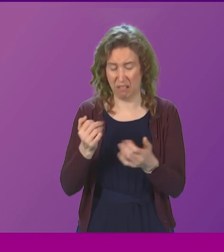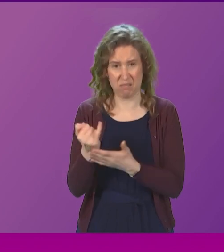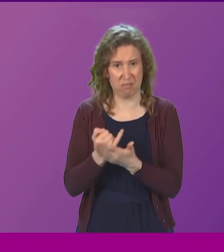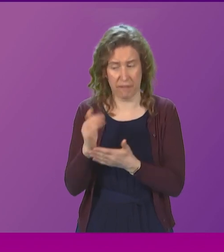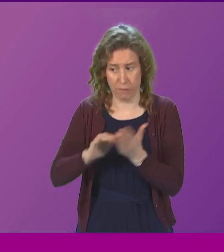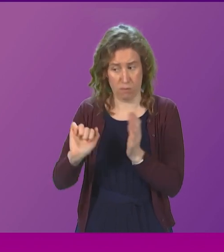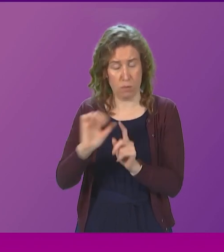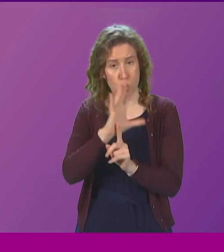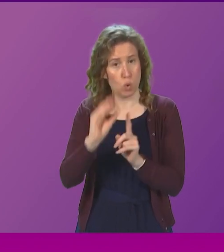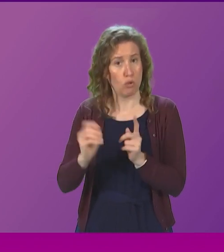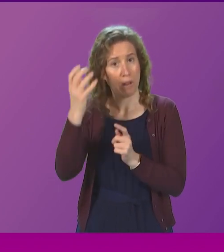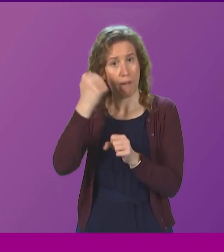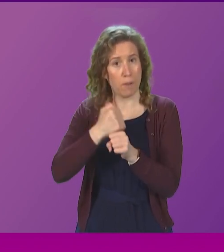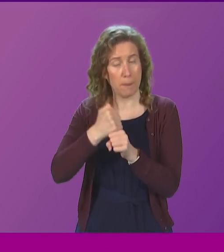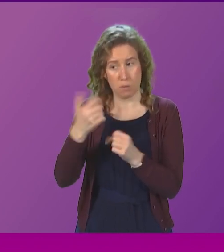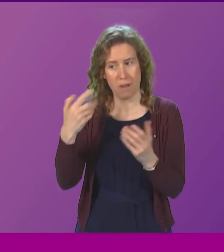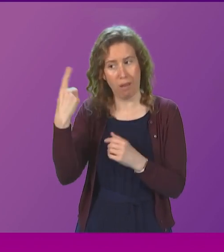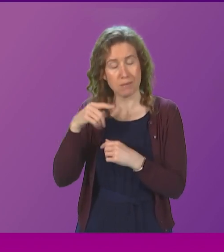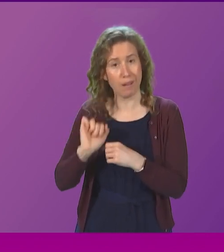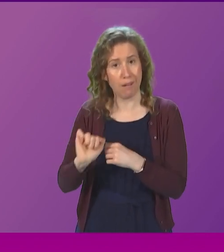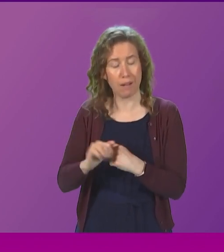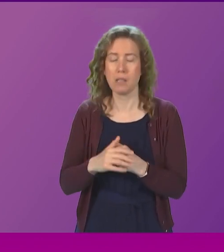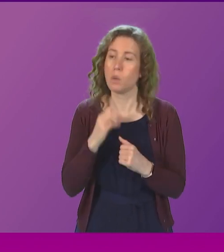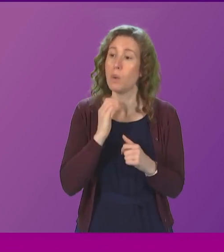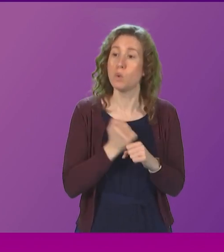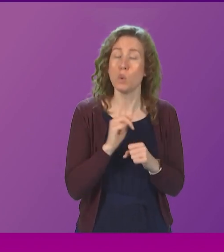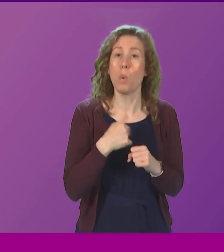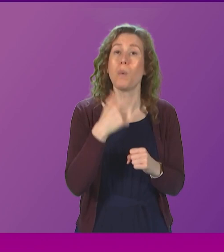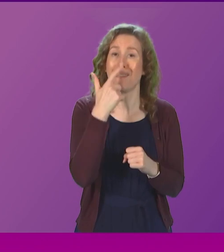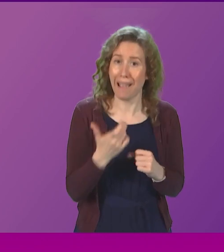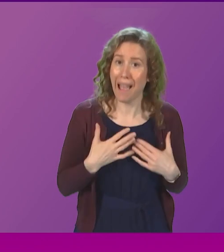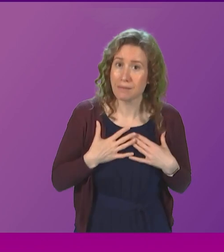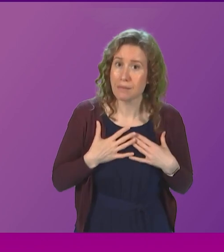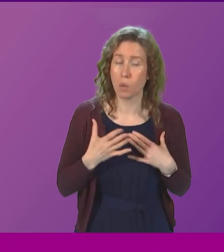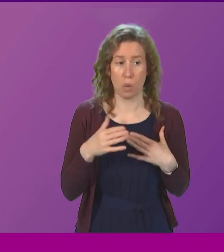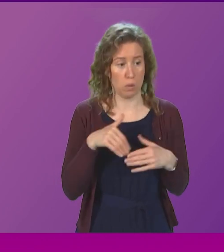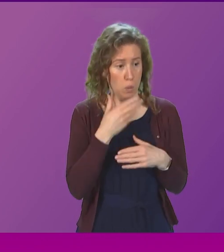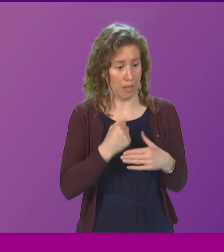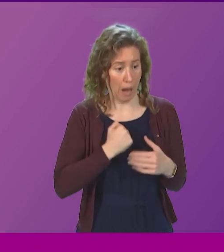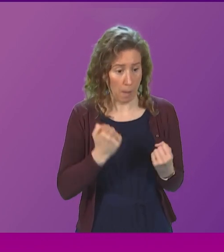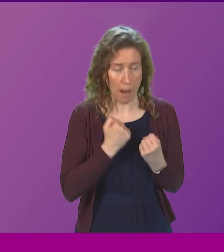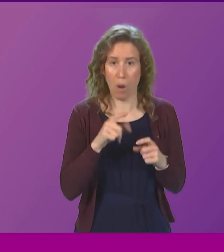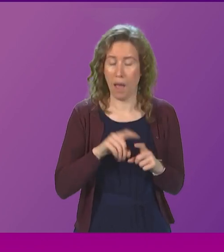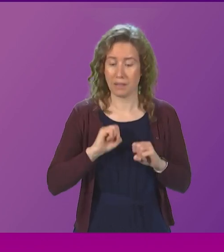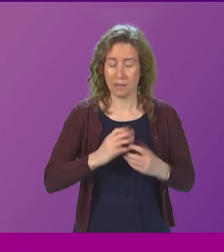Tory Government in London. We will do everything that we can within our powers, such as delivering the game-changing